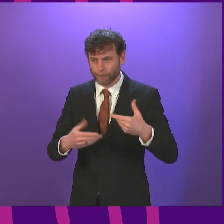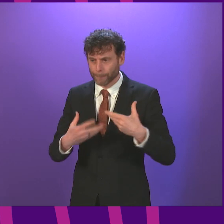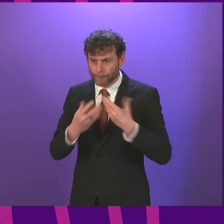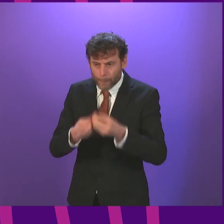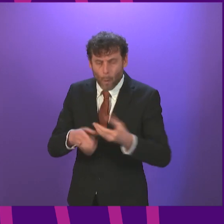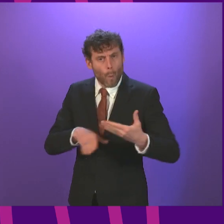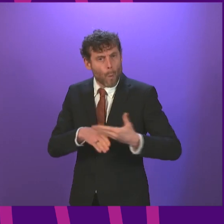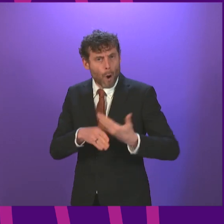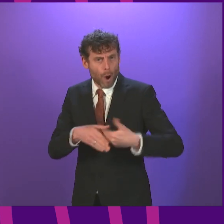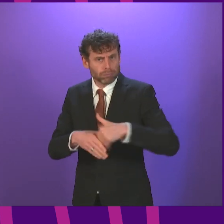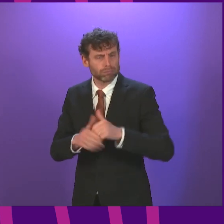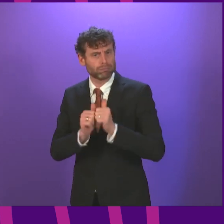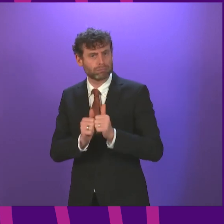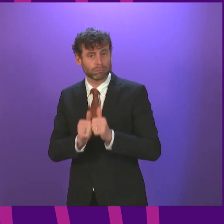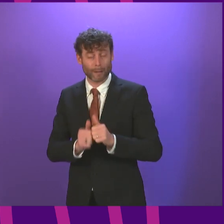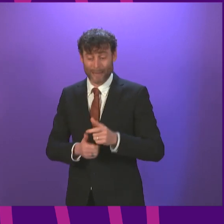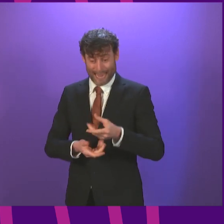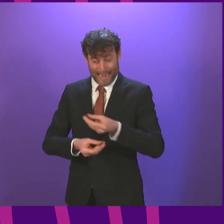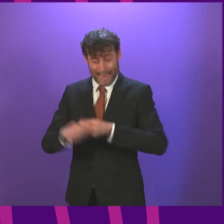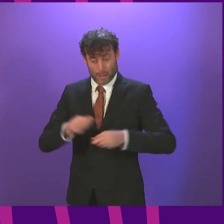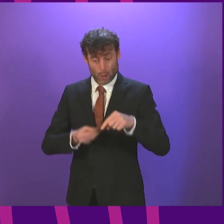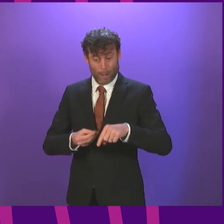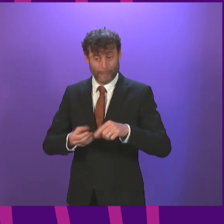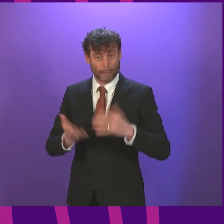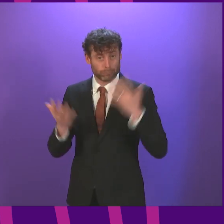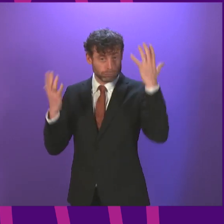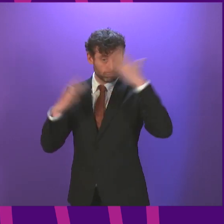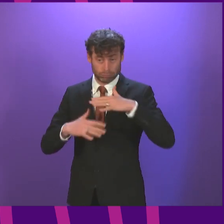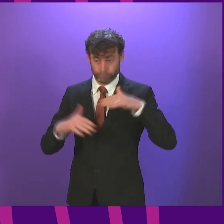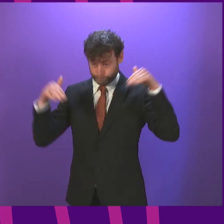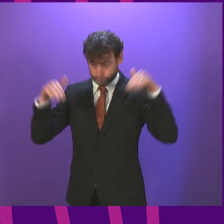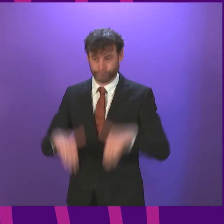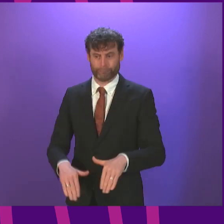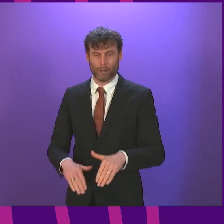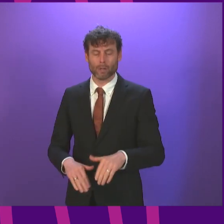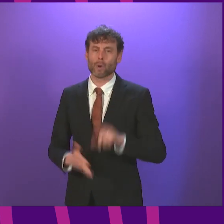biggest economic crisis in decades, the UK Government should urgently rethink its immigration